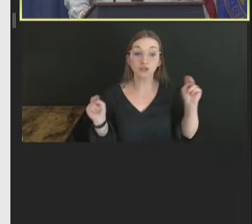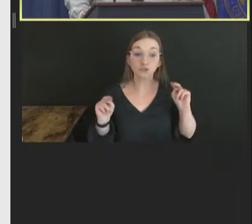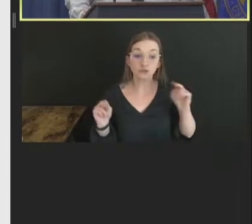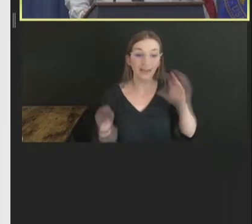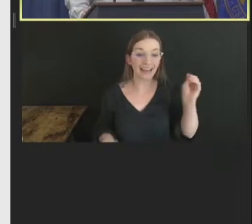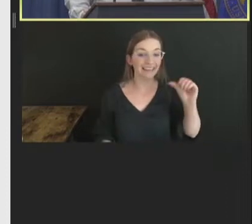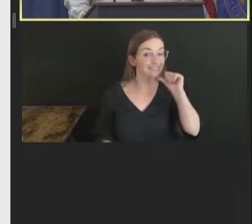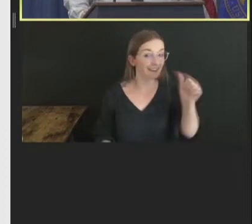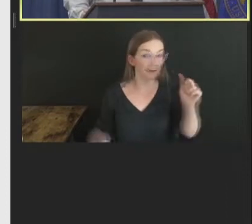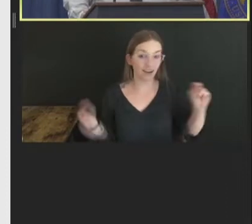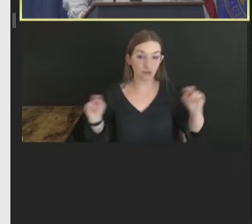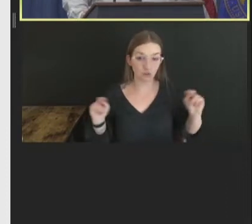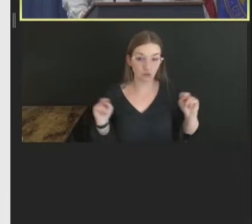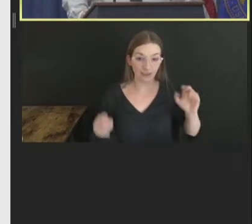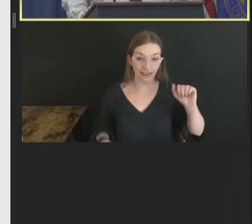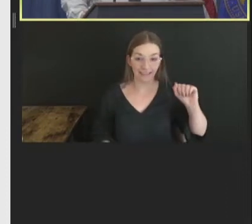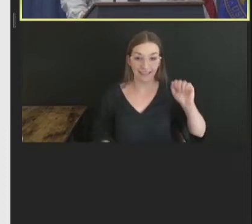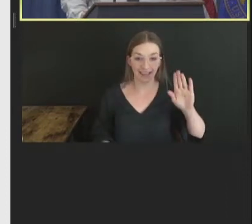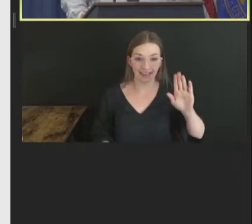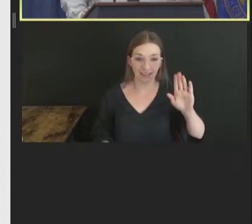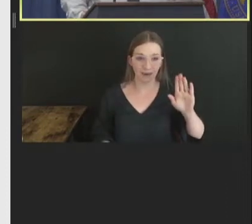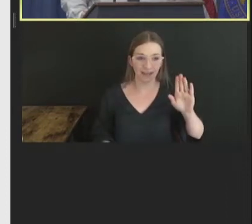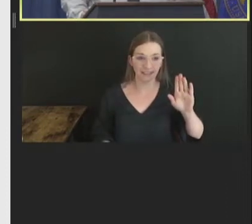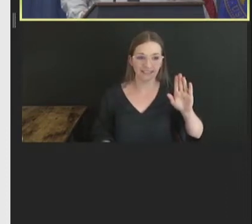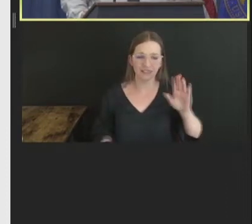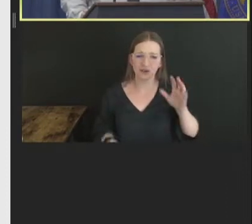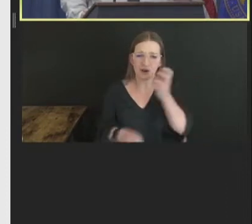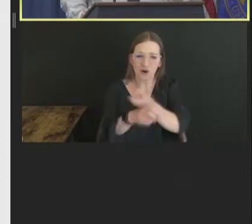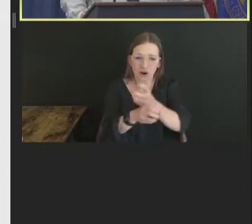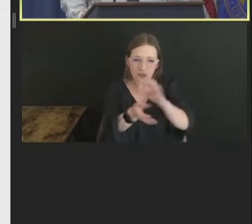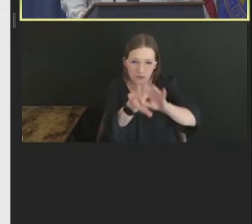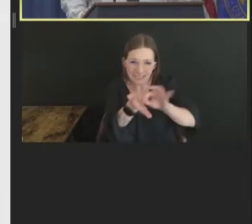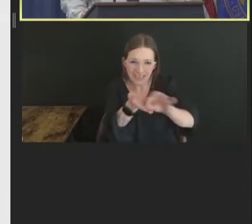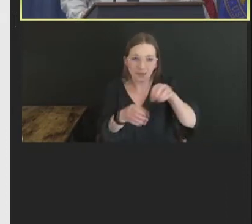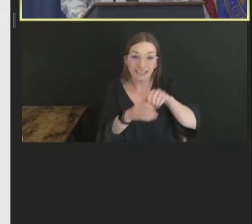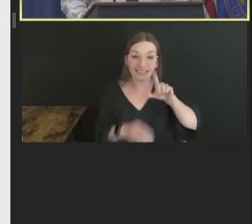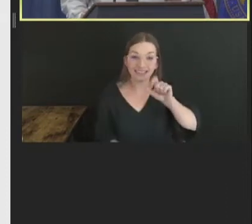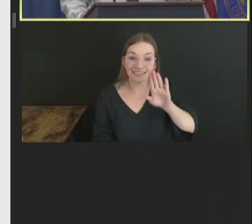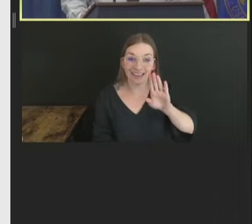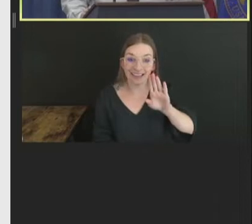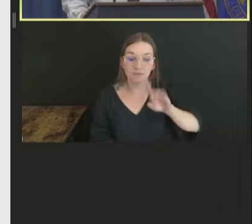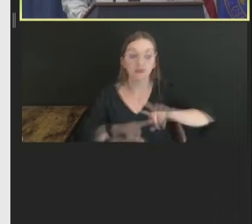antibodies, which are very difficult to quantify in vitro but are clearly playing a role in terms